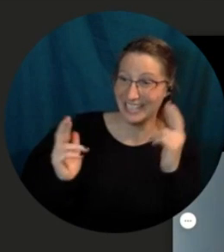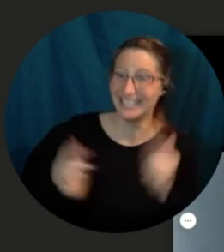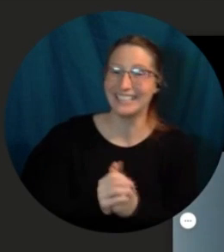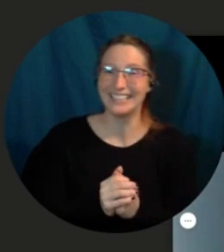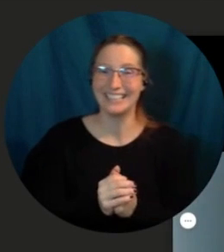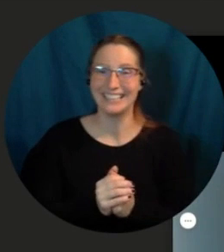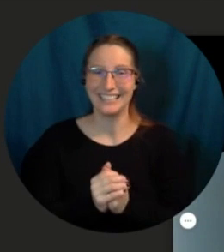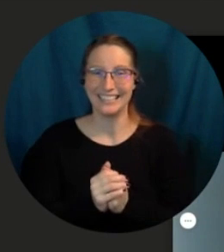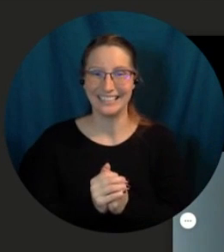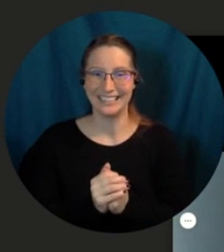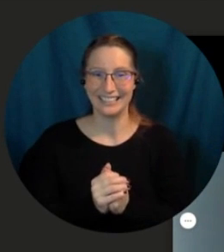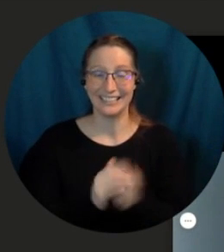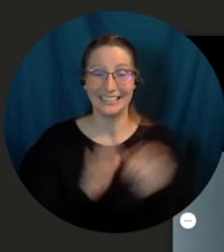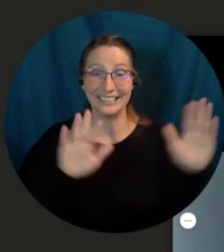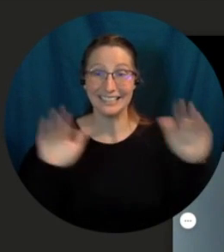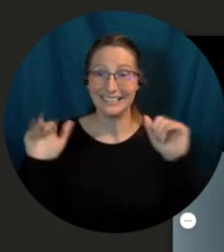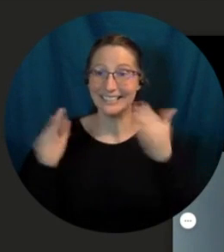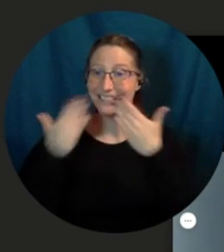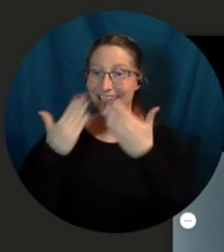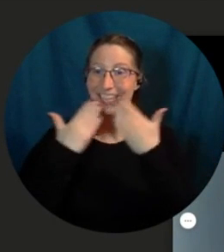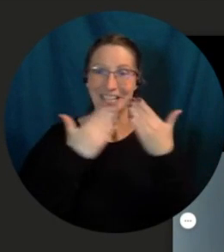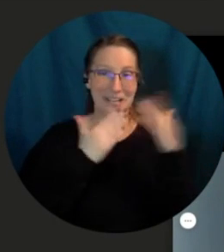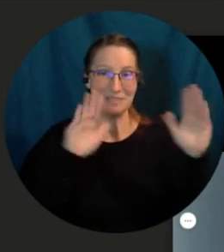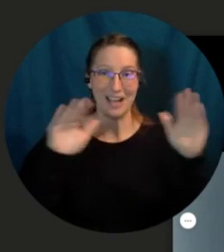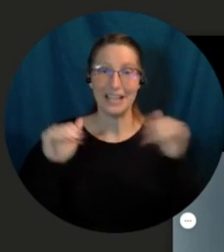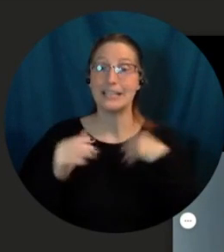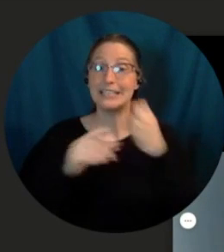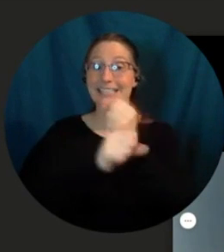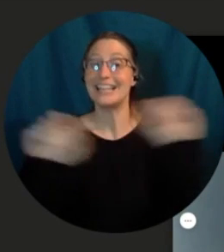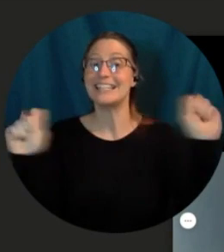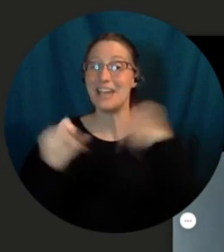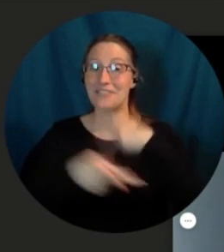Bye. Thank you. Stay safe. Take care.